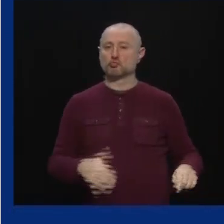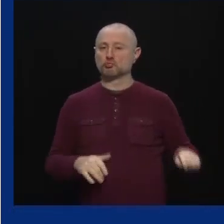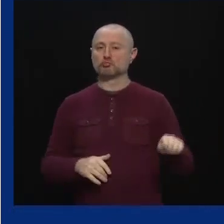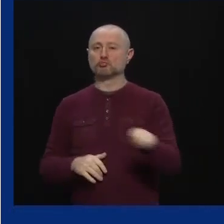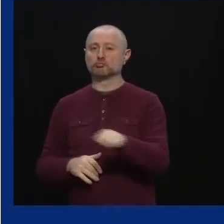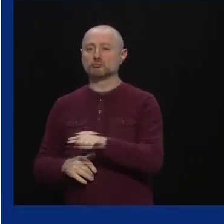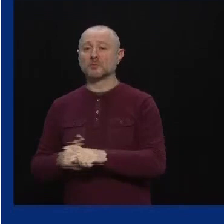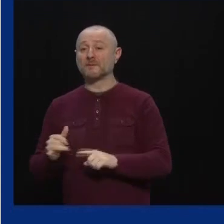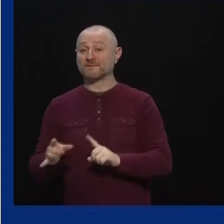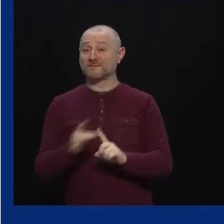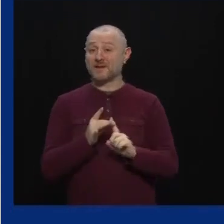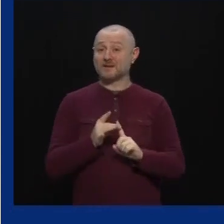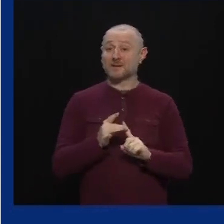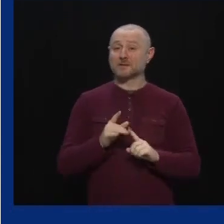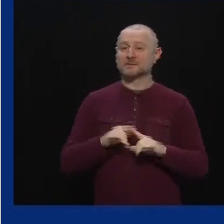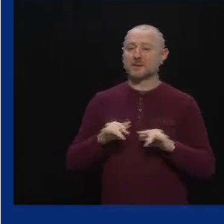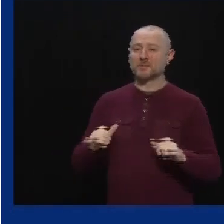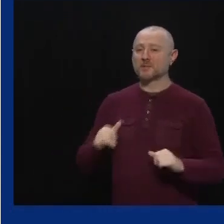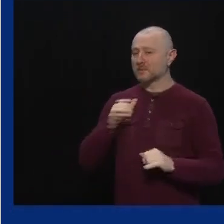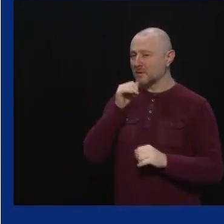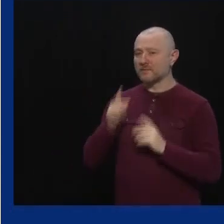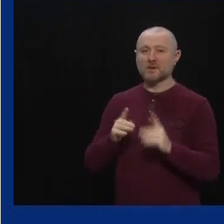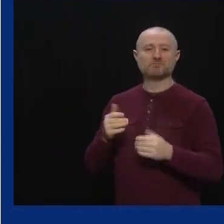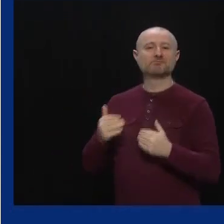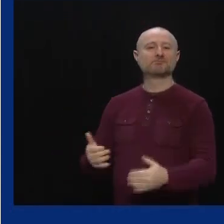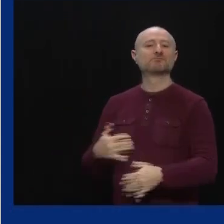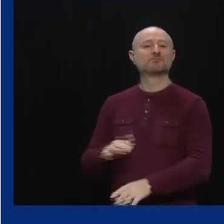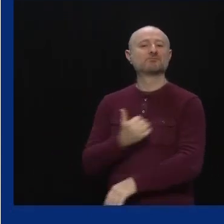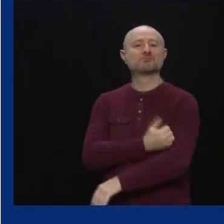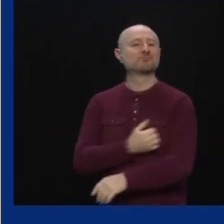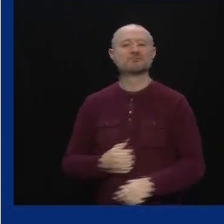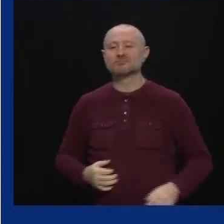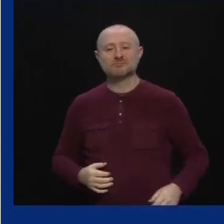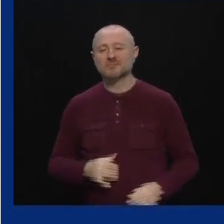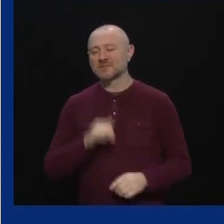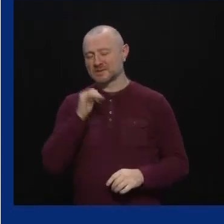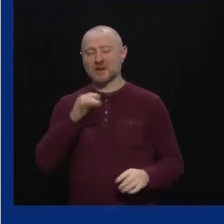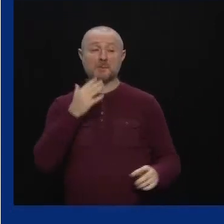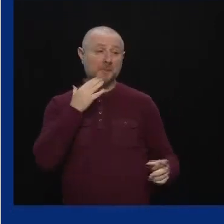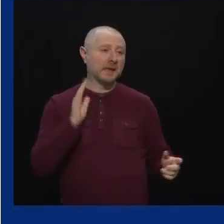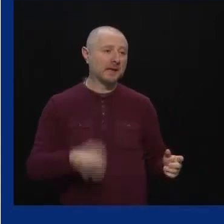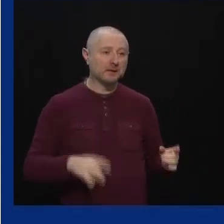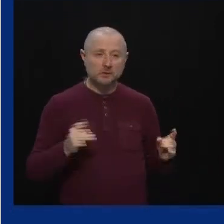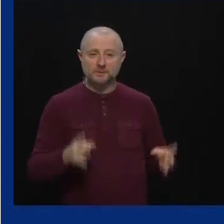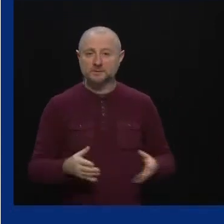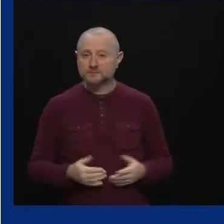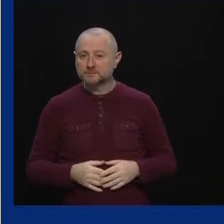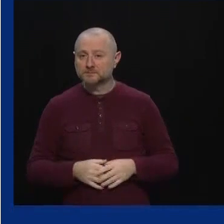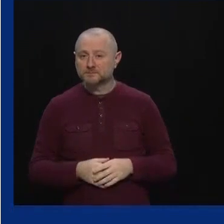POSITIVITY RATES, TYPICALLY IN AREAS THAT DON'T HAVE AS HIGH OF VACCINATION RATE, THAT IS A BAD COMBINATION.